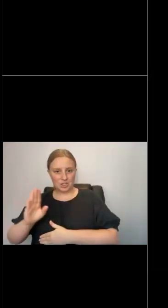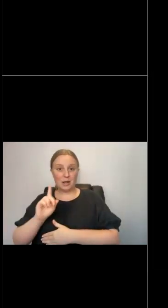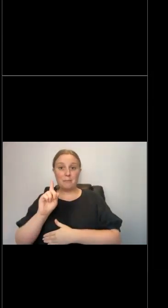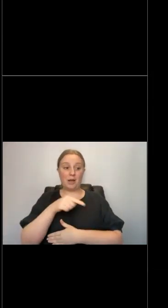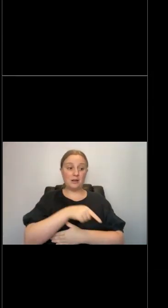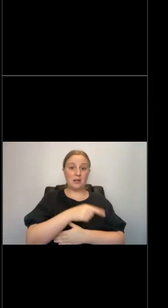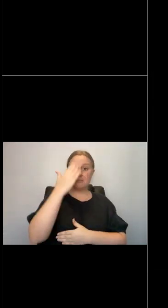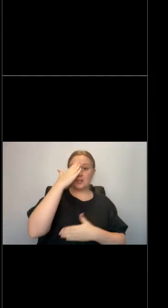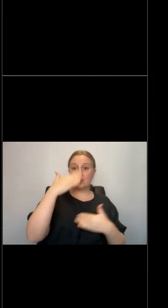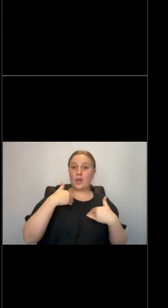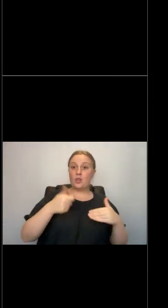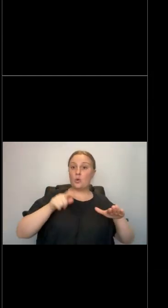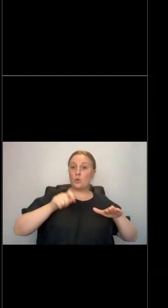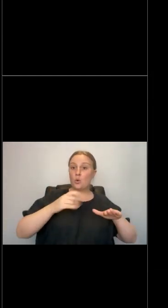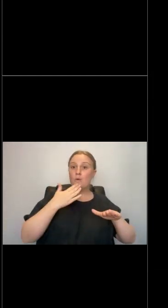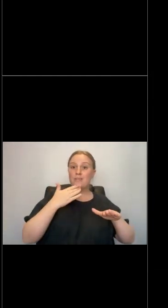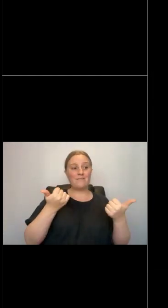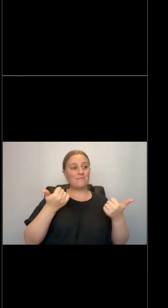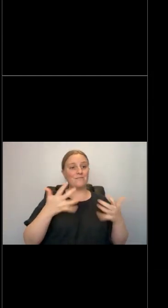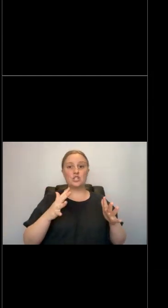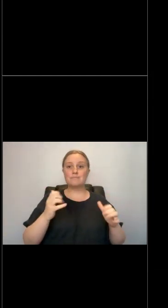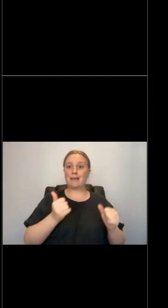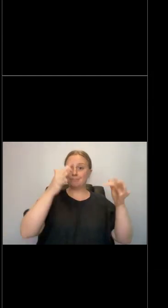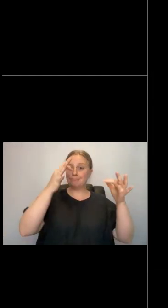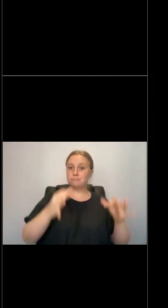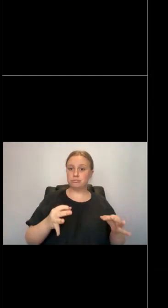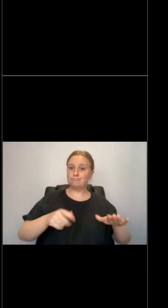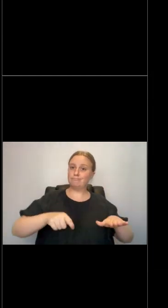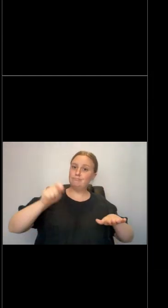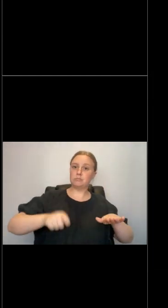like a forensic order, a treatment support order, that order then